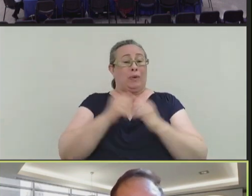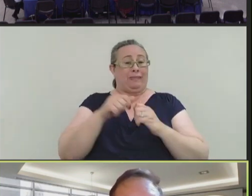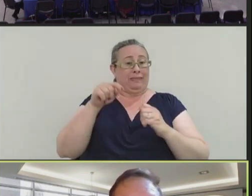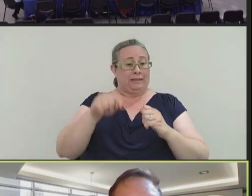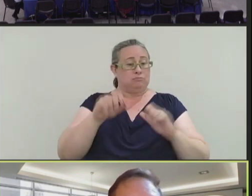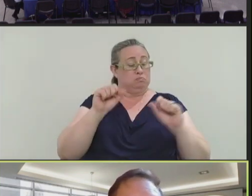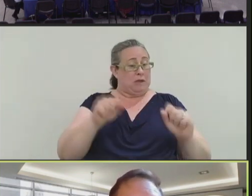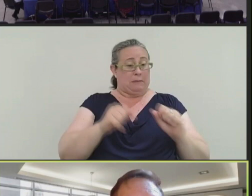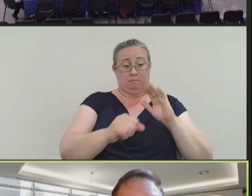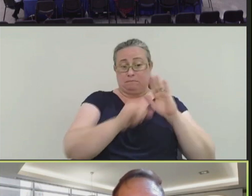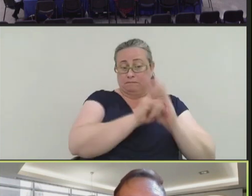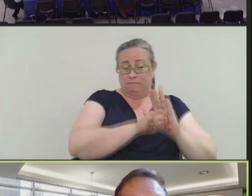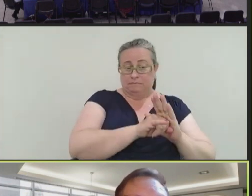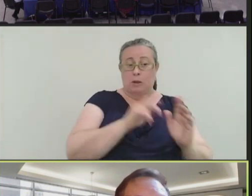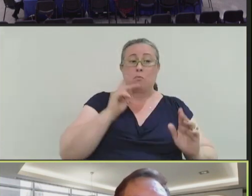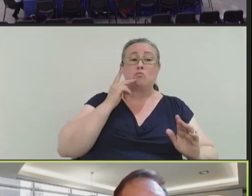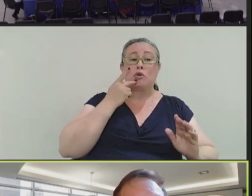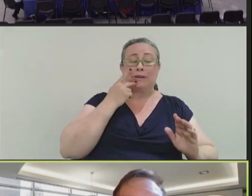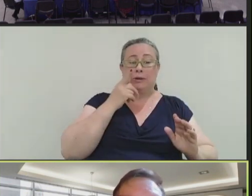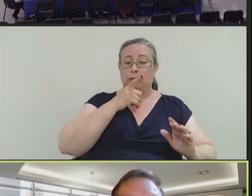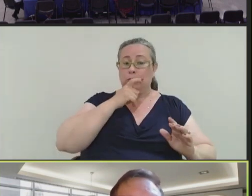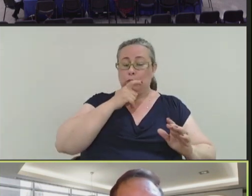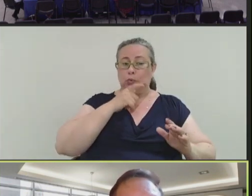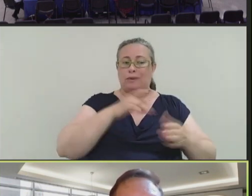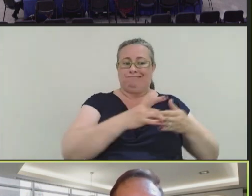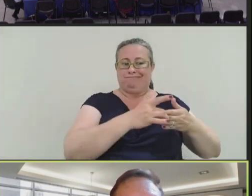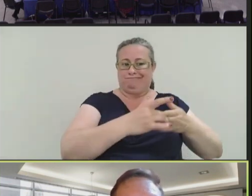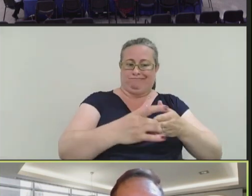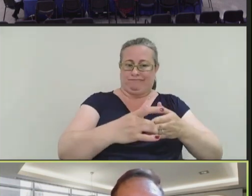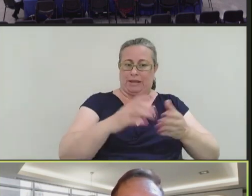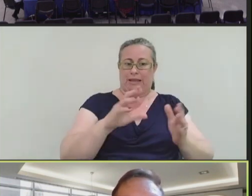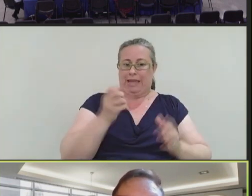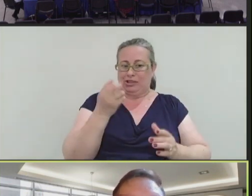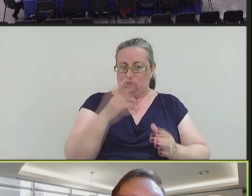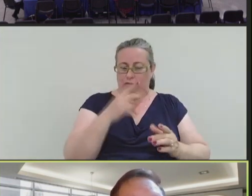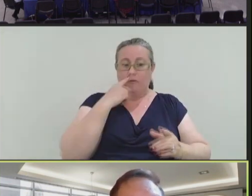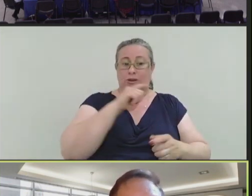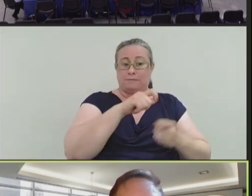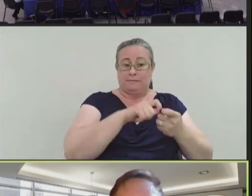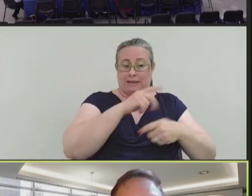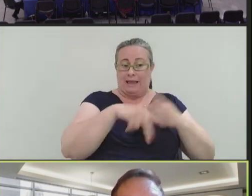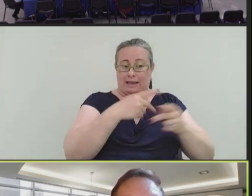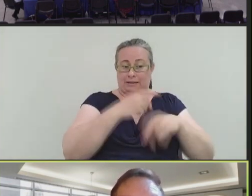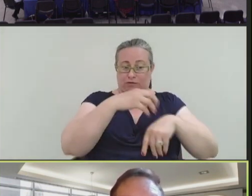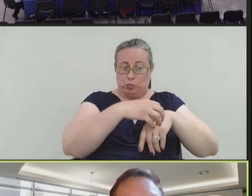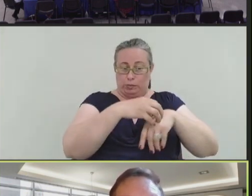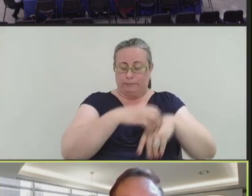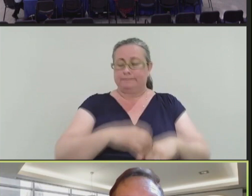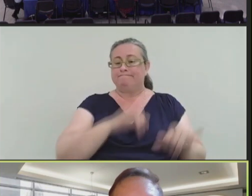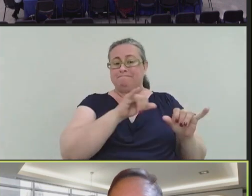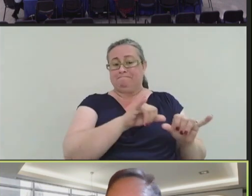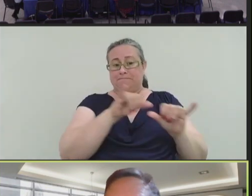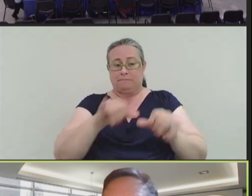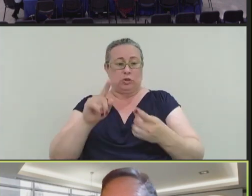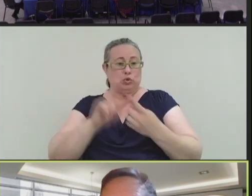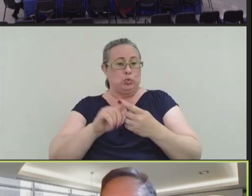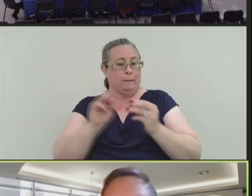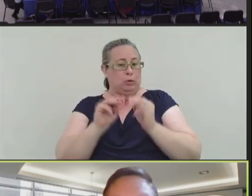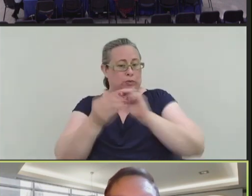proteins that are cancer drivers for particular tumor types. Similar to mutated antigen vaccines,